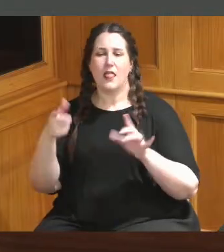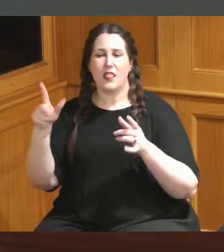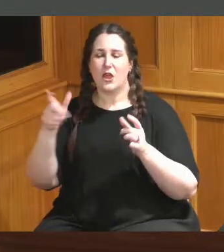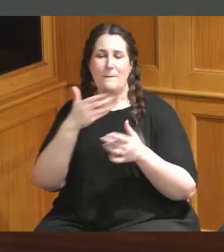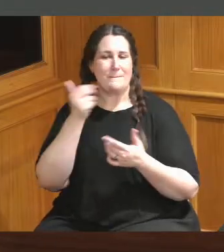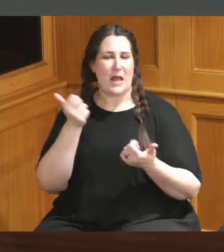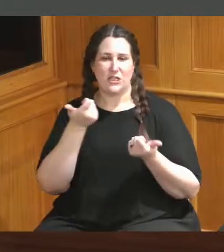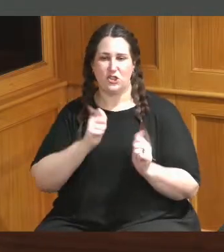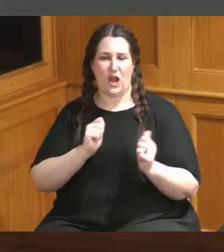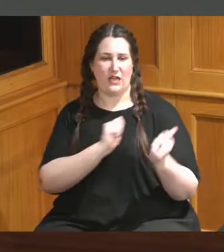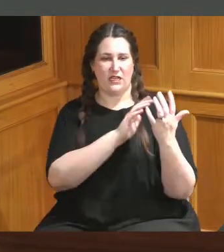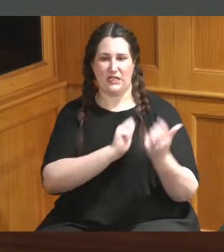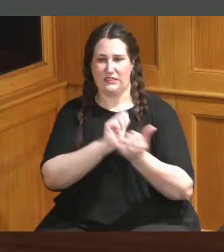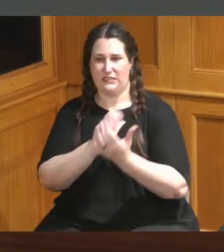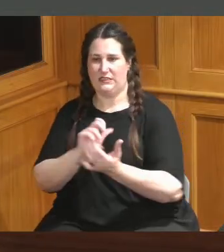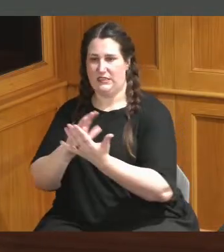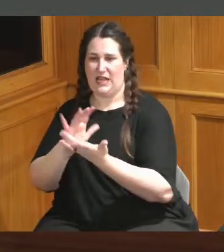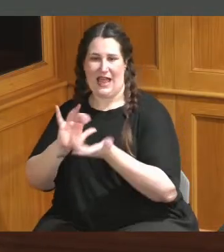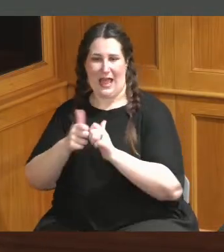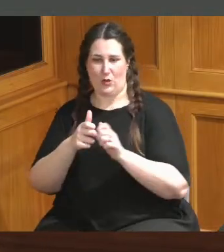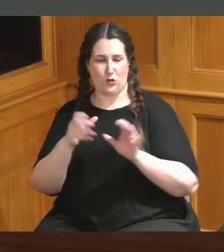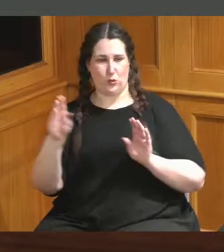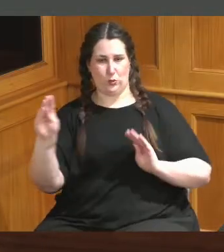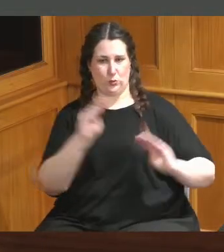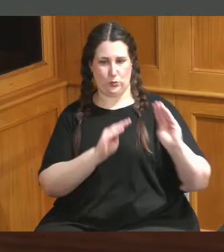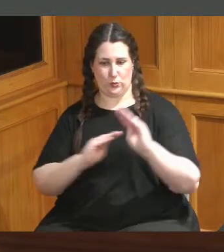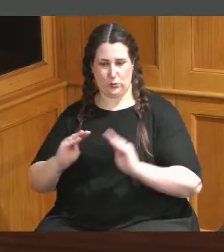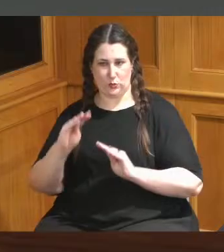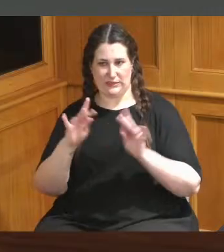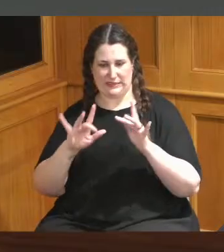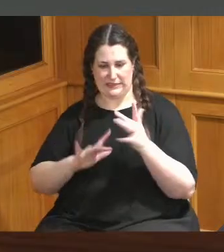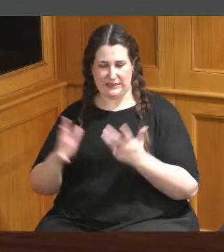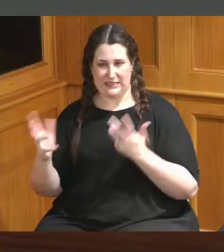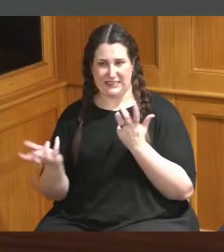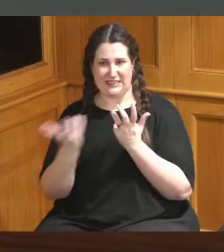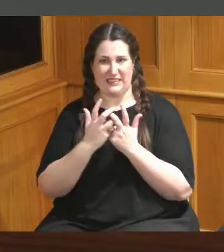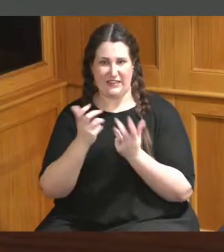to try to see where they can put some things come back with another recommendation that may meet the